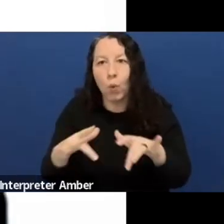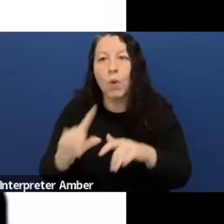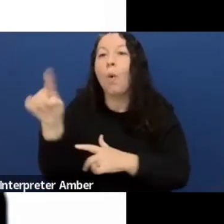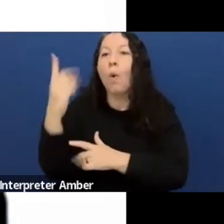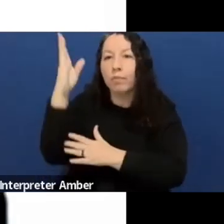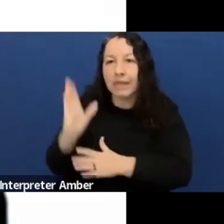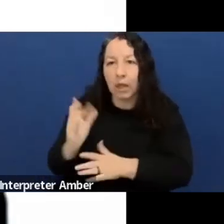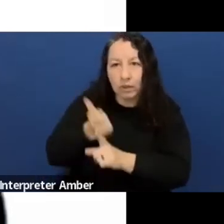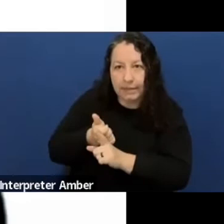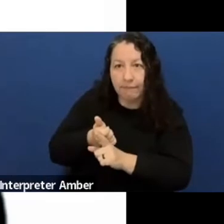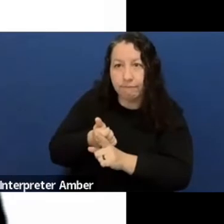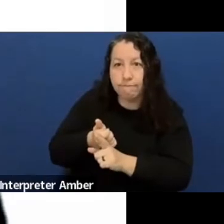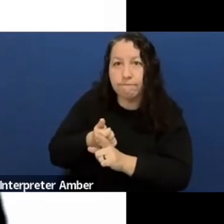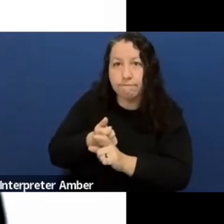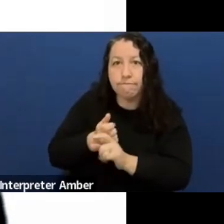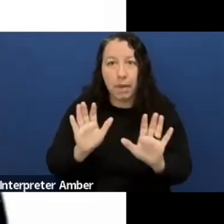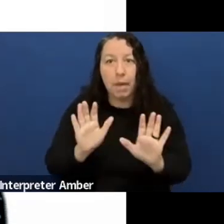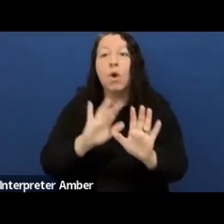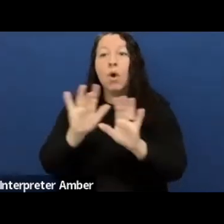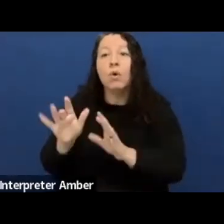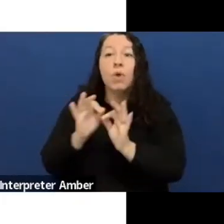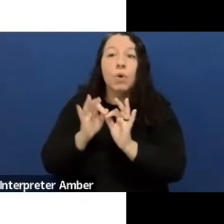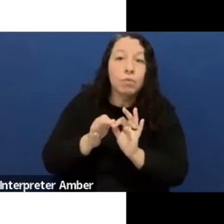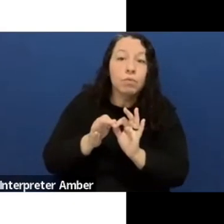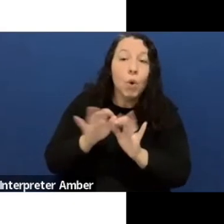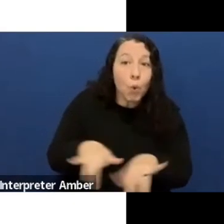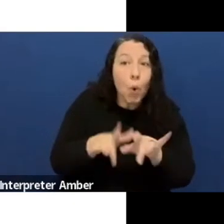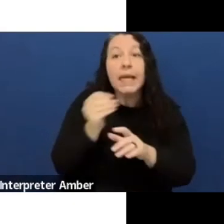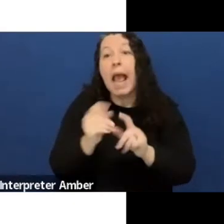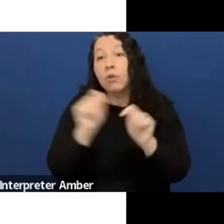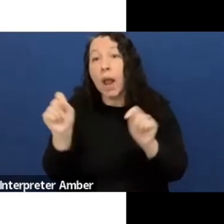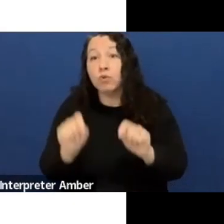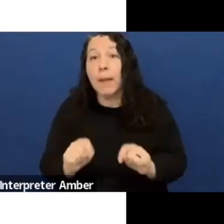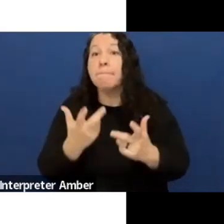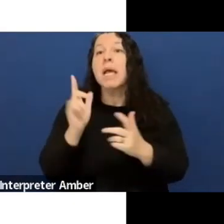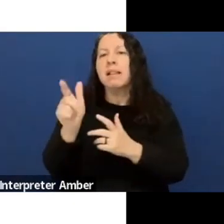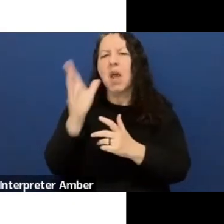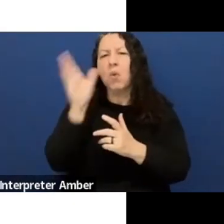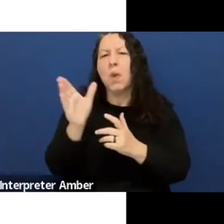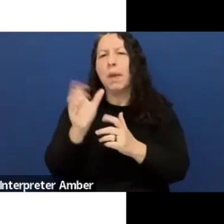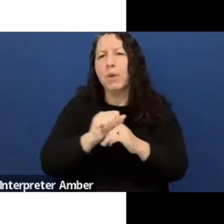only the presenters will be in the recording, the recording and the transcripts will be